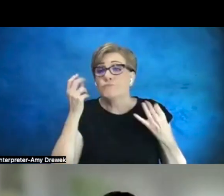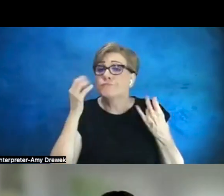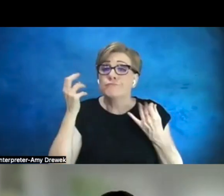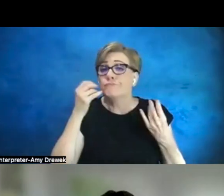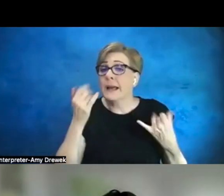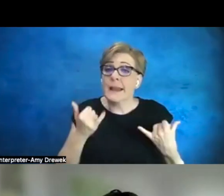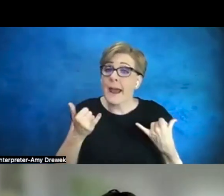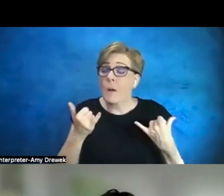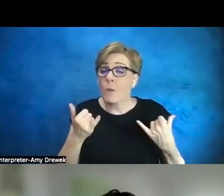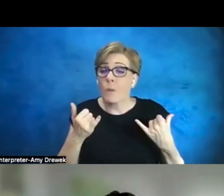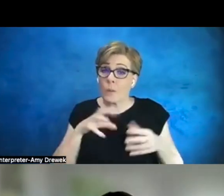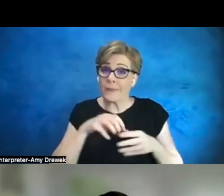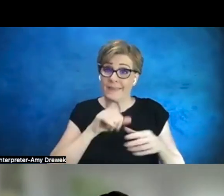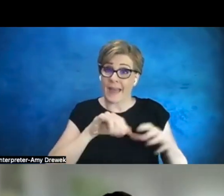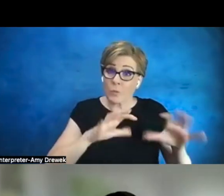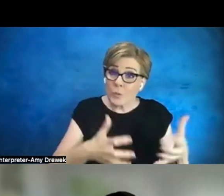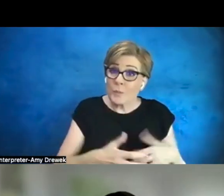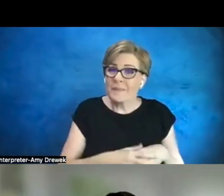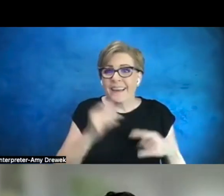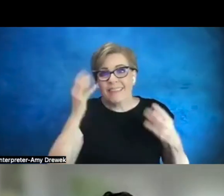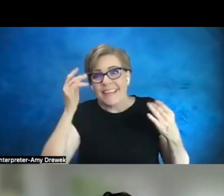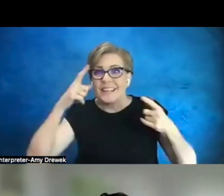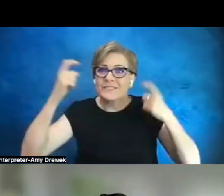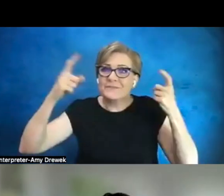You can start thinking and dreaming about what that can look like.